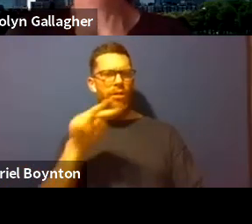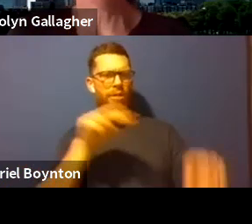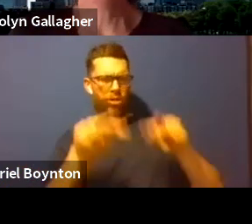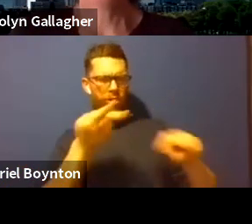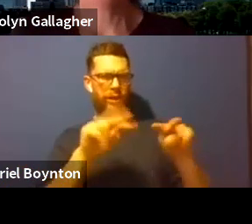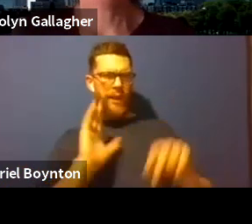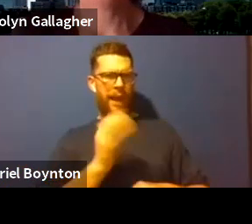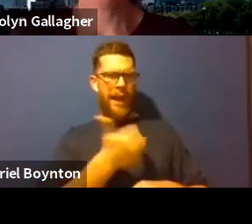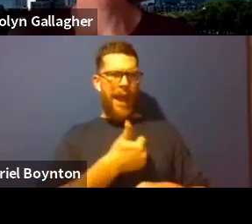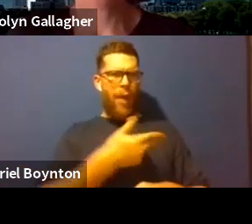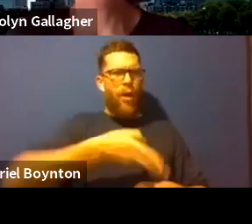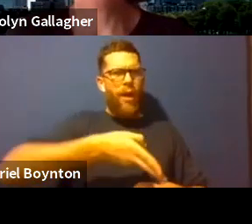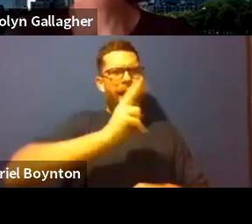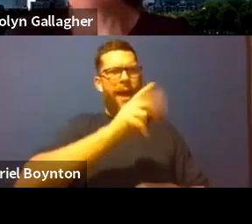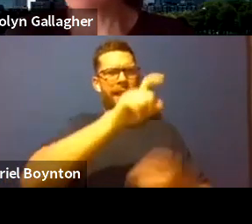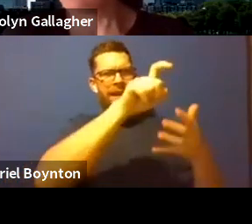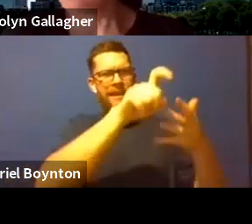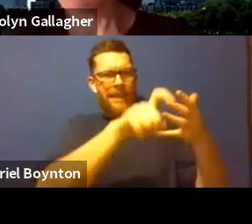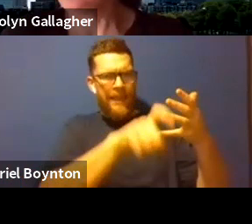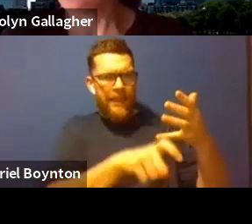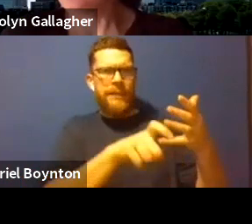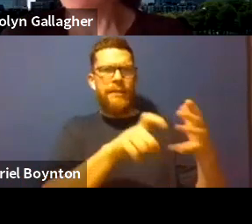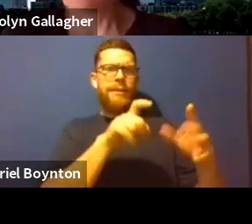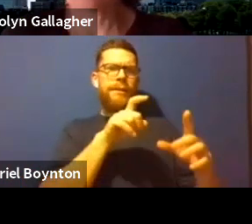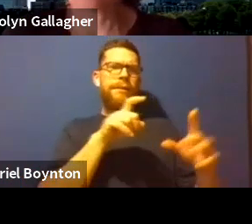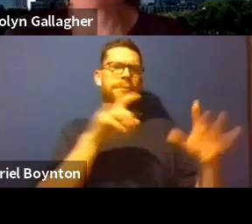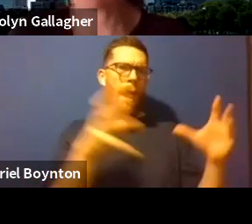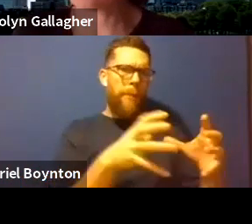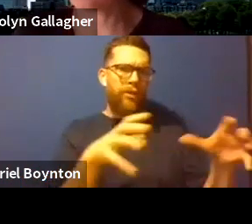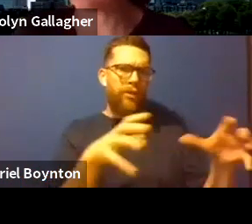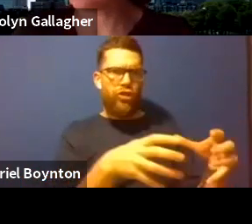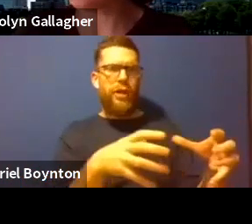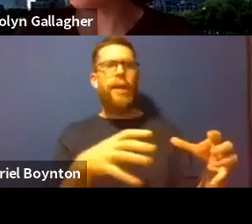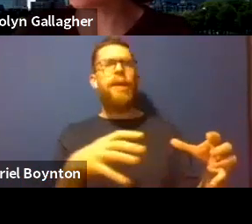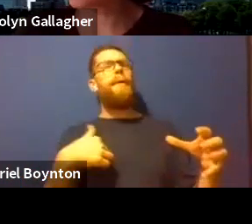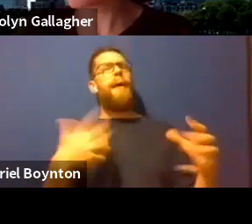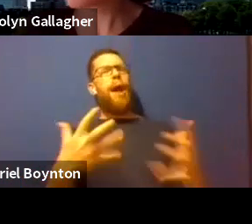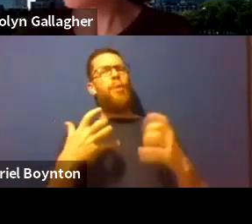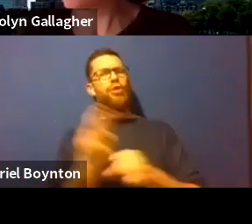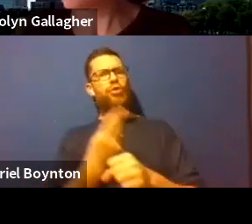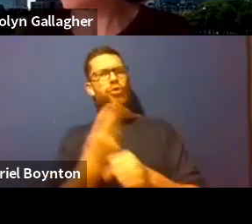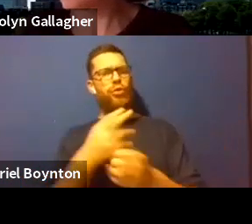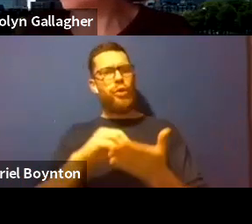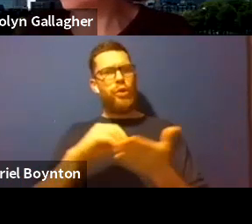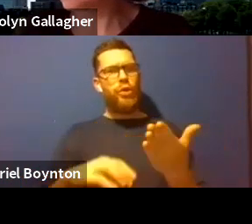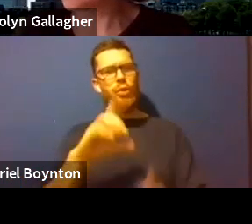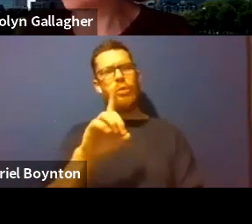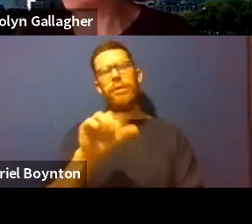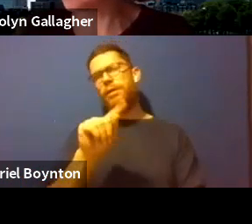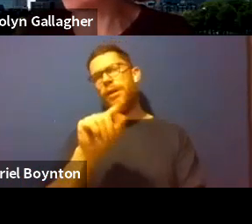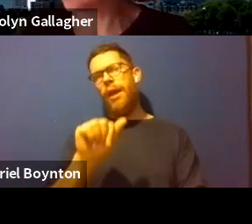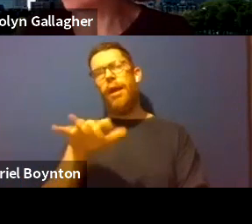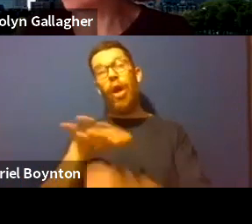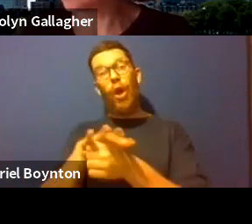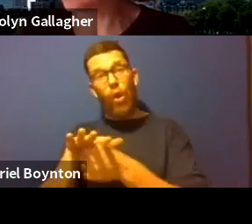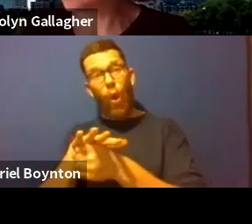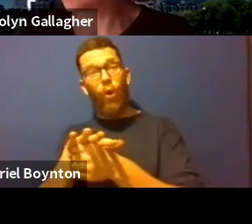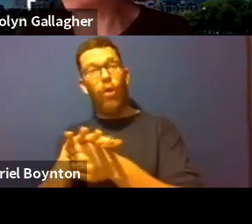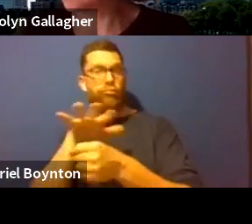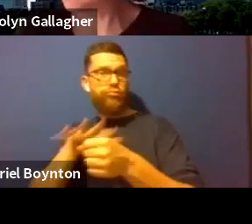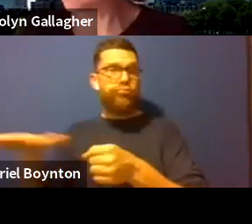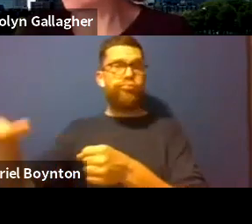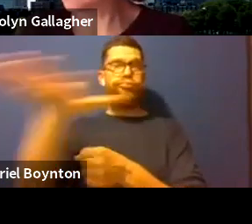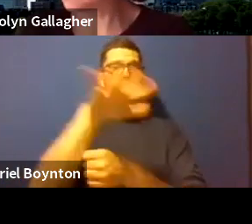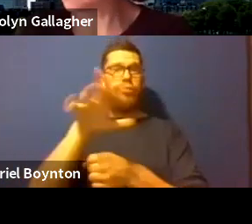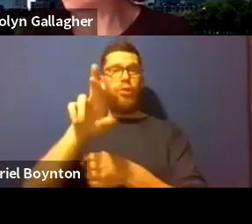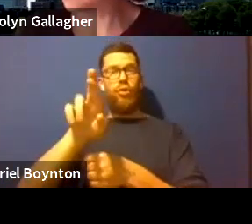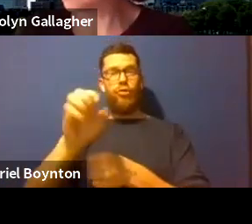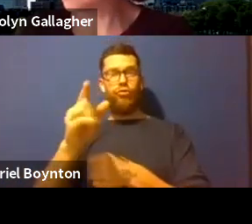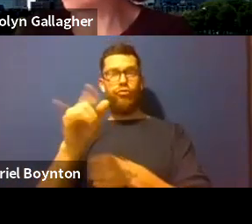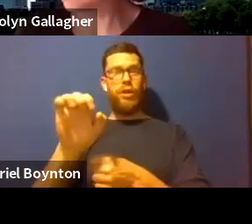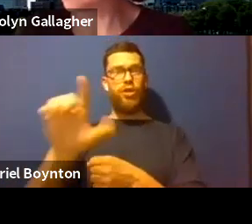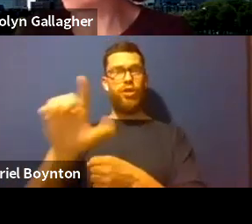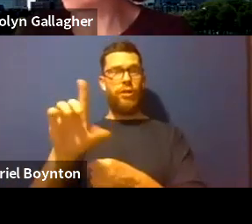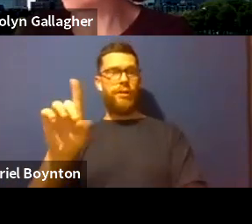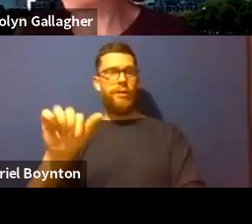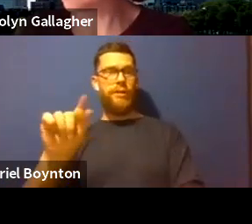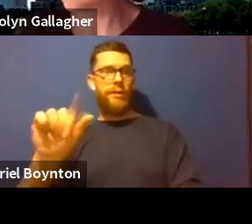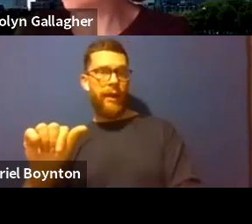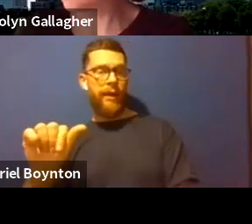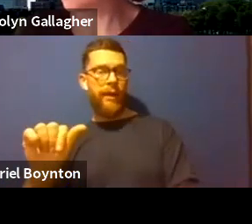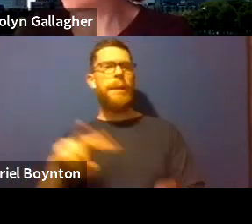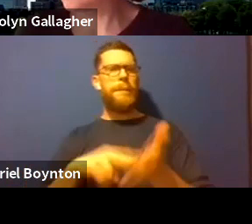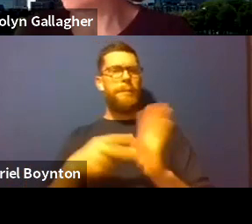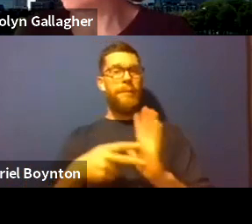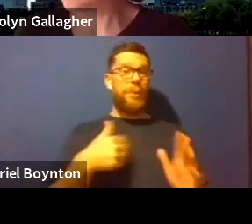Joe Baeta, Supt. : In different phases, but I want to utilize our student data and our local data and regional data as we make those changes and upgrades and as you know from the if feasible versus practical discussion that we've had.